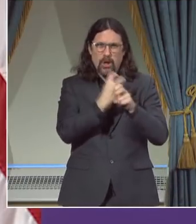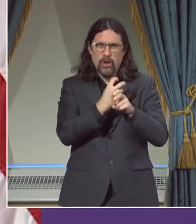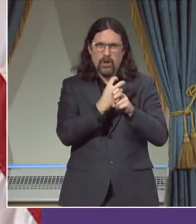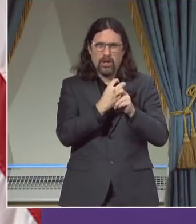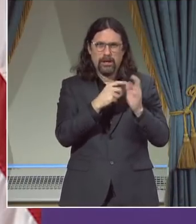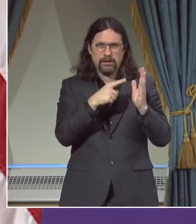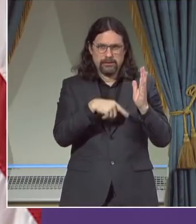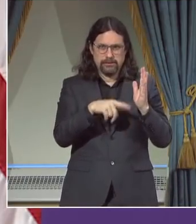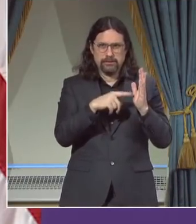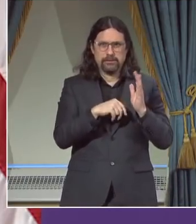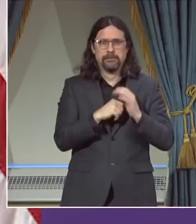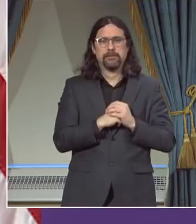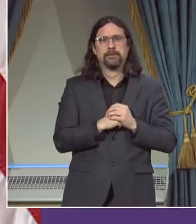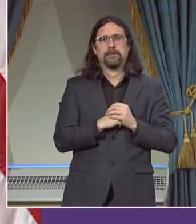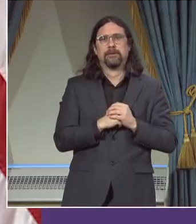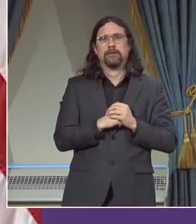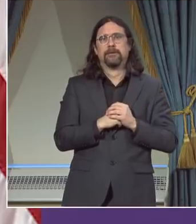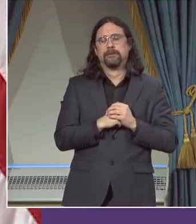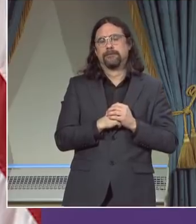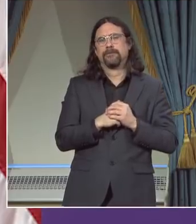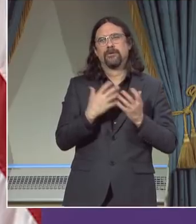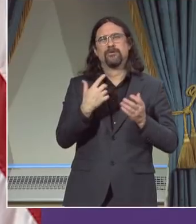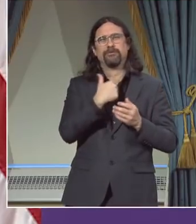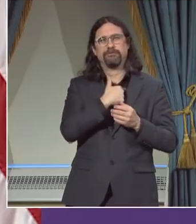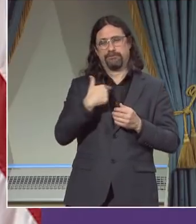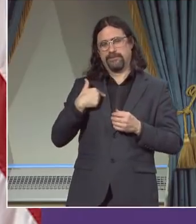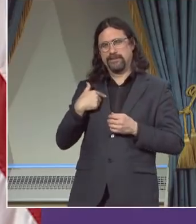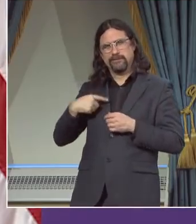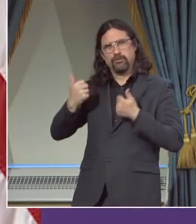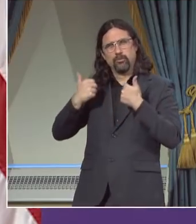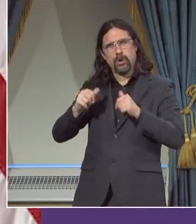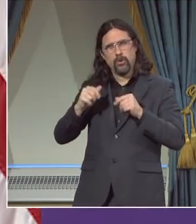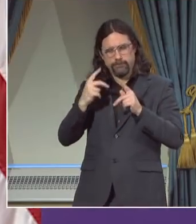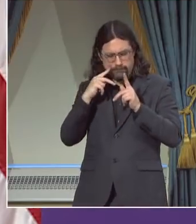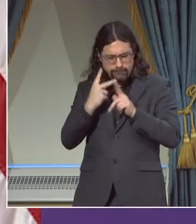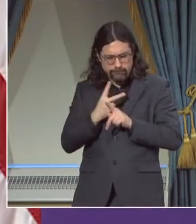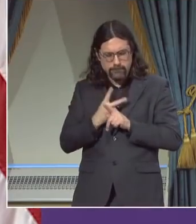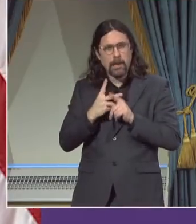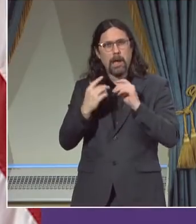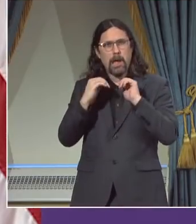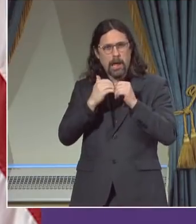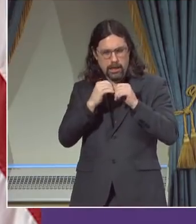WE ARE LOOKING FOR MEASURES THAT WE THINK ARE MORE -- GIVE YOU A FULLER PICTURE,